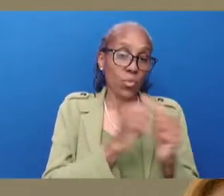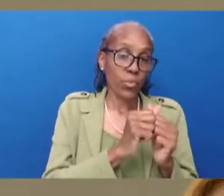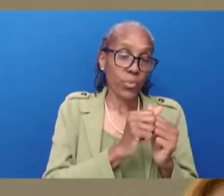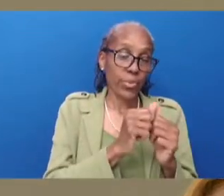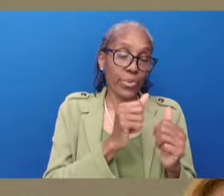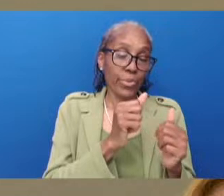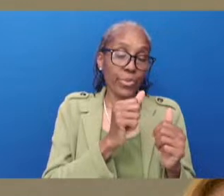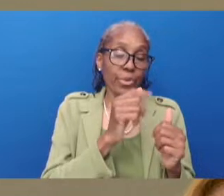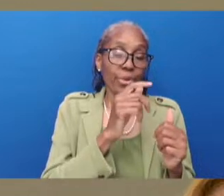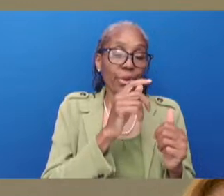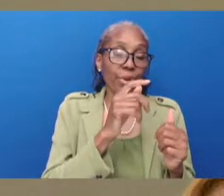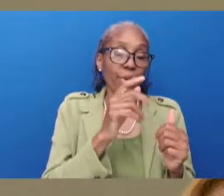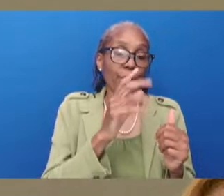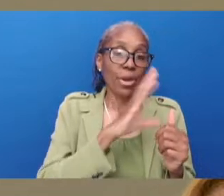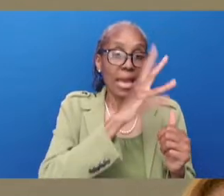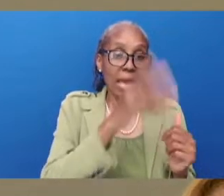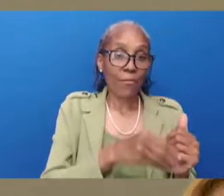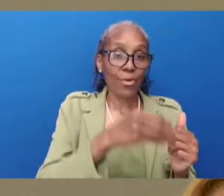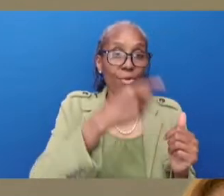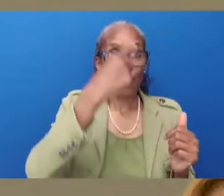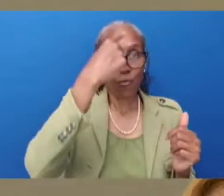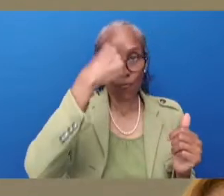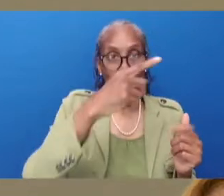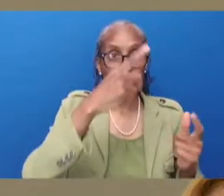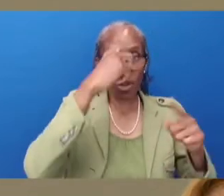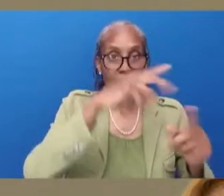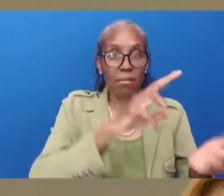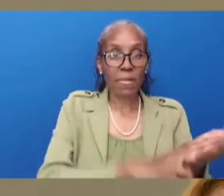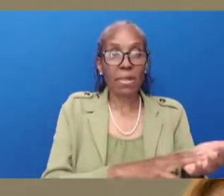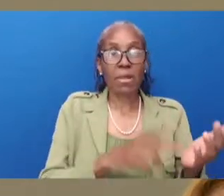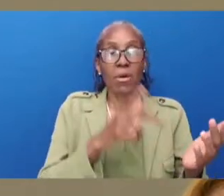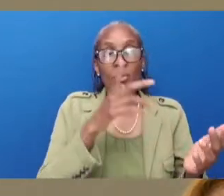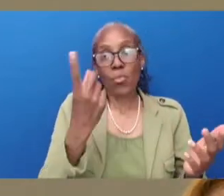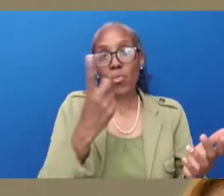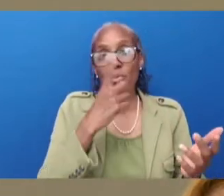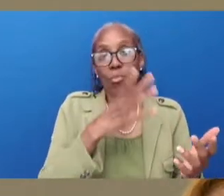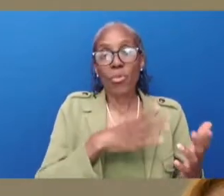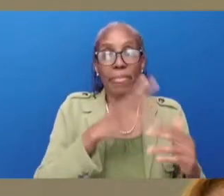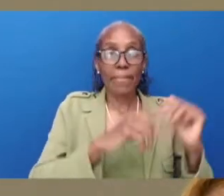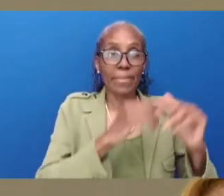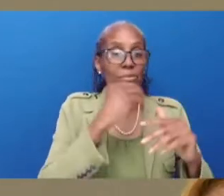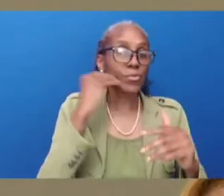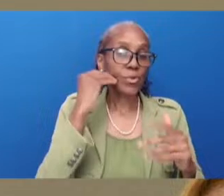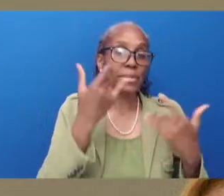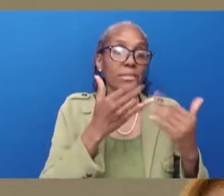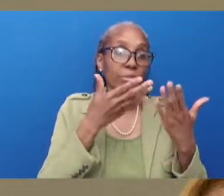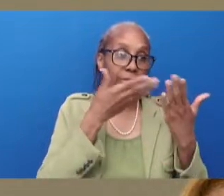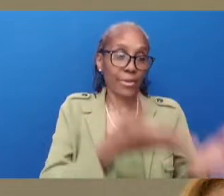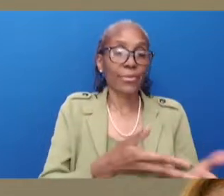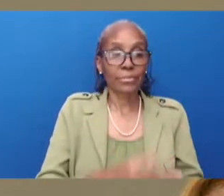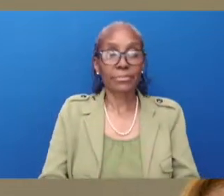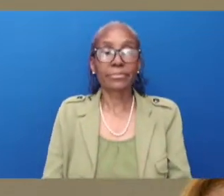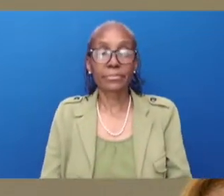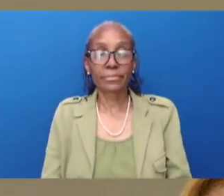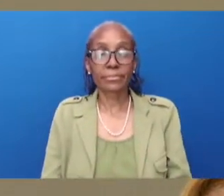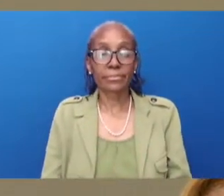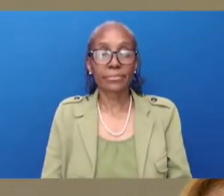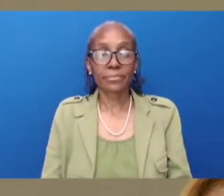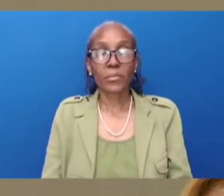COULD COMPETE IN AFRICA FOR SOME